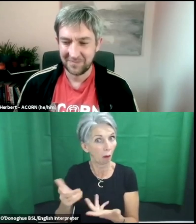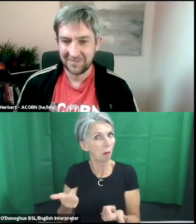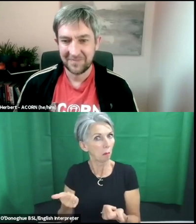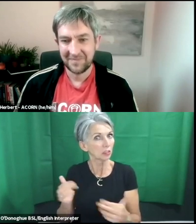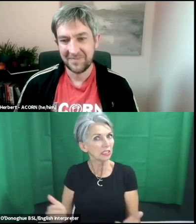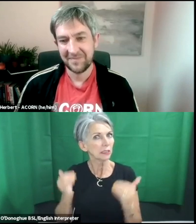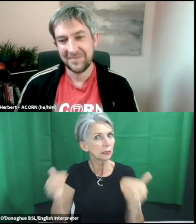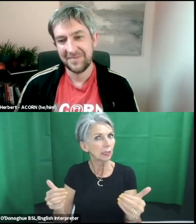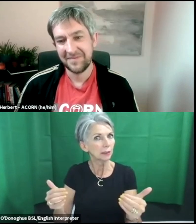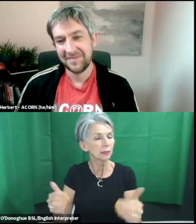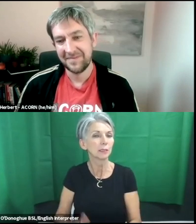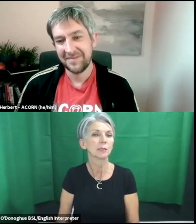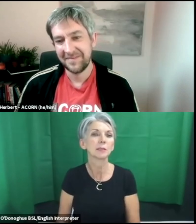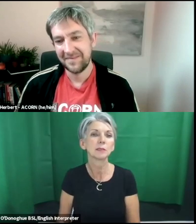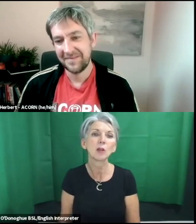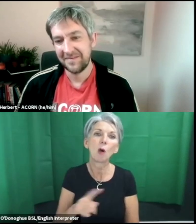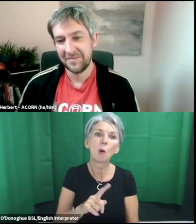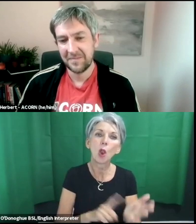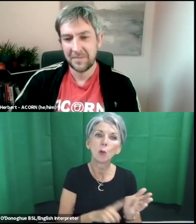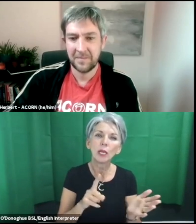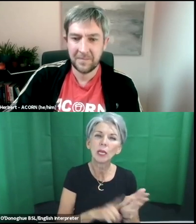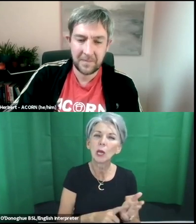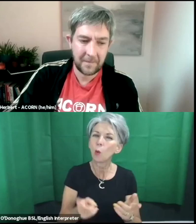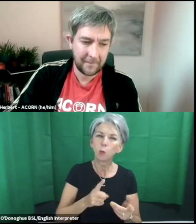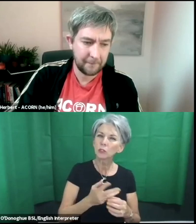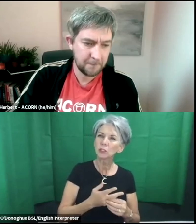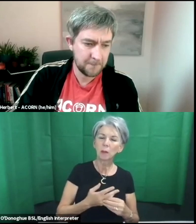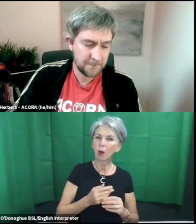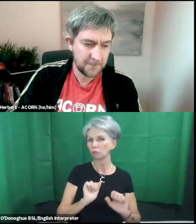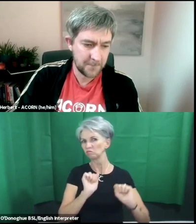Louie how does fragmentation and that kind of disparate stuff-